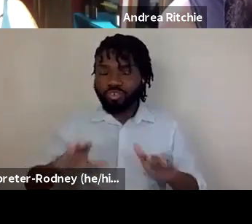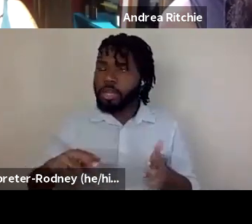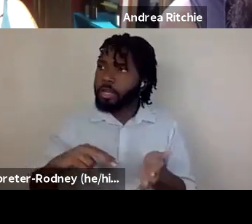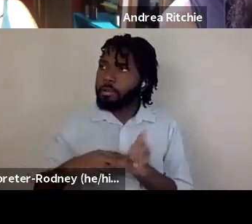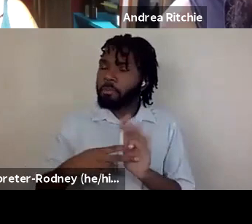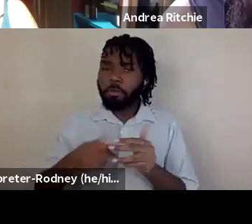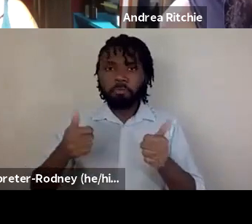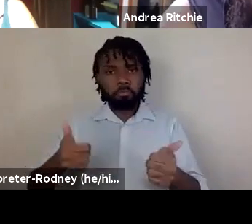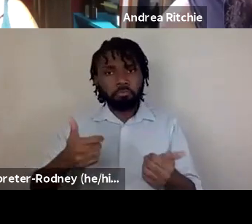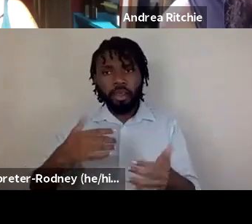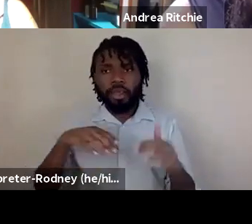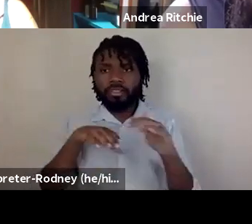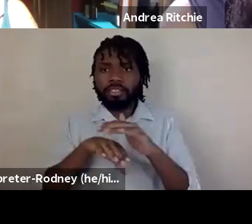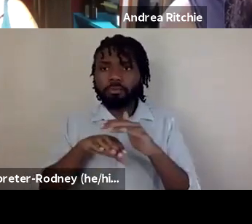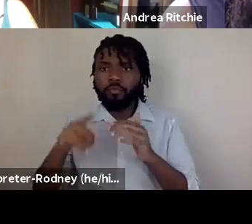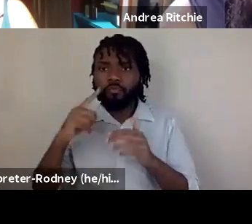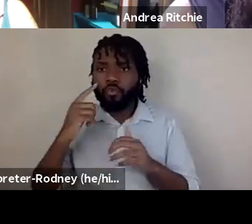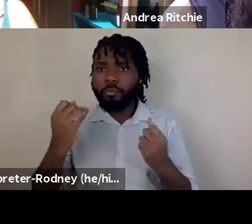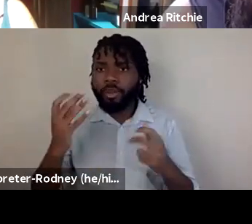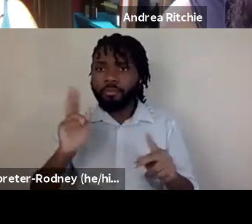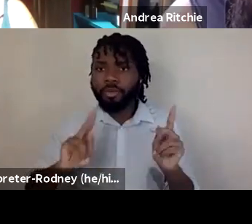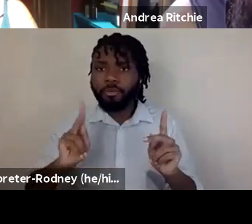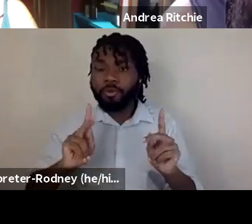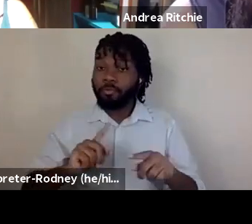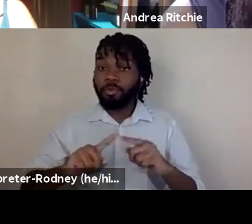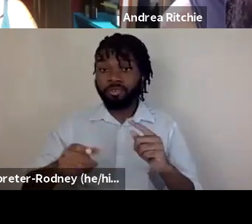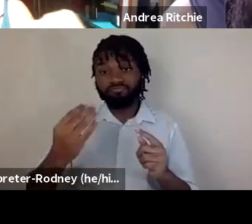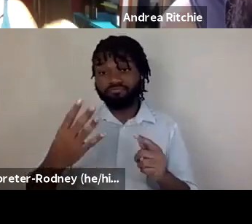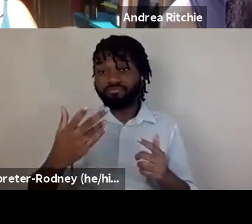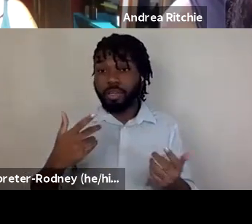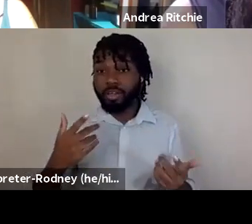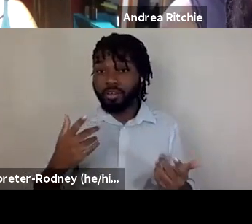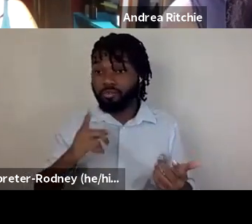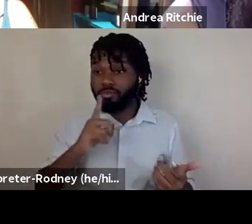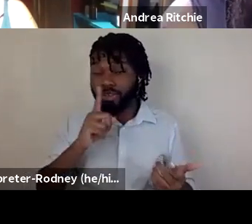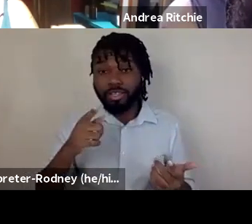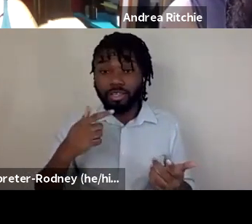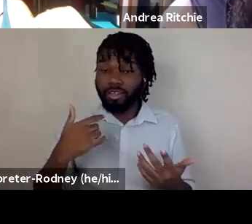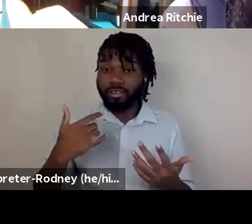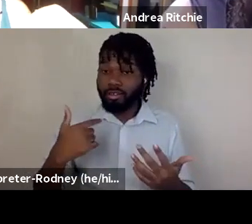because I don't know about you, there's only so many two to three hour Zooms I can sit through without just,